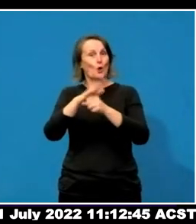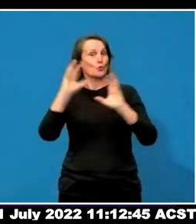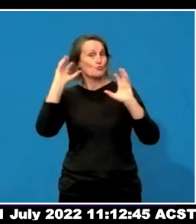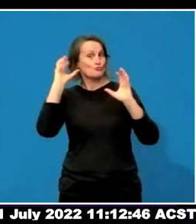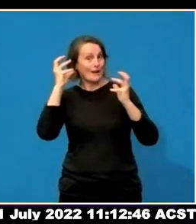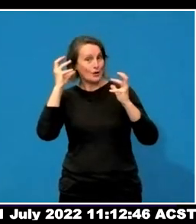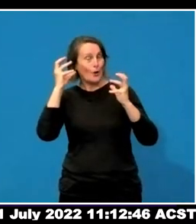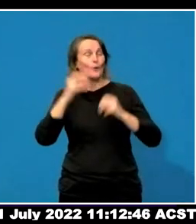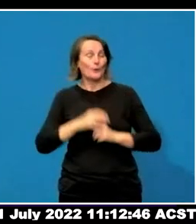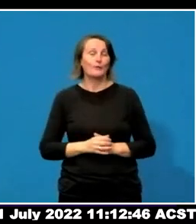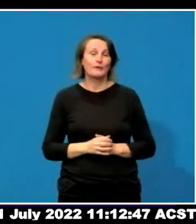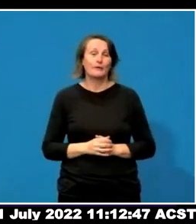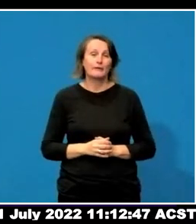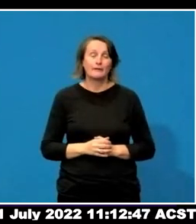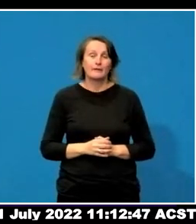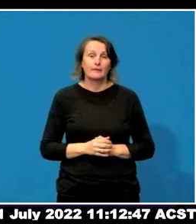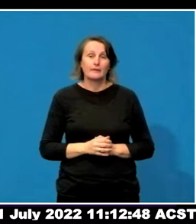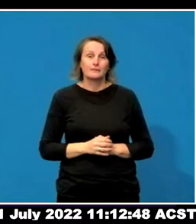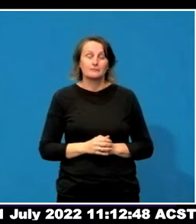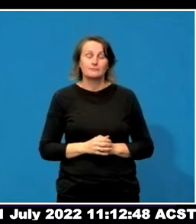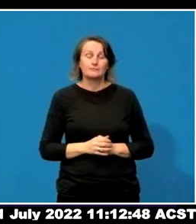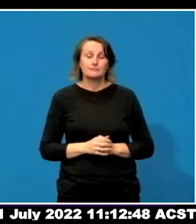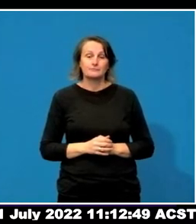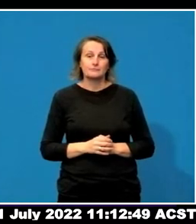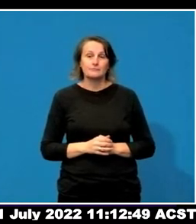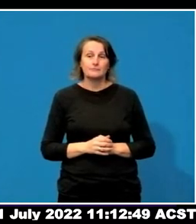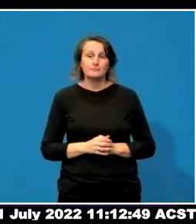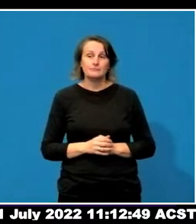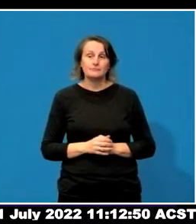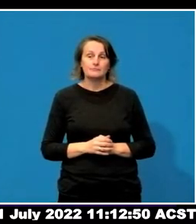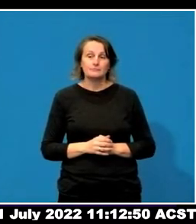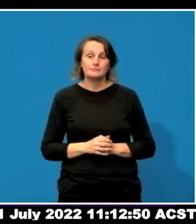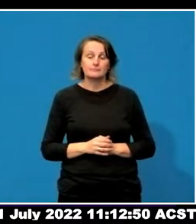station. She will tell you, Commissioners, about the multiple delays in accessing a new